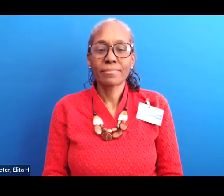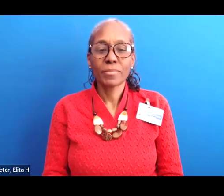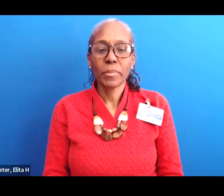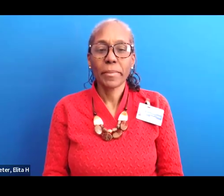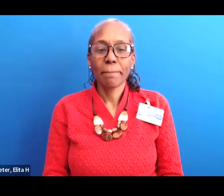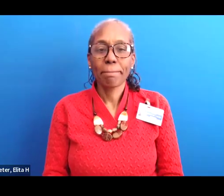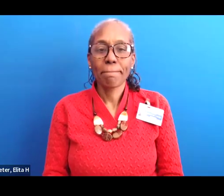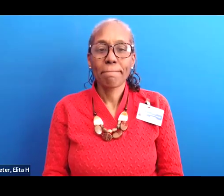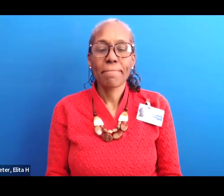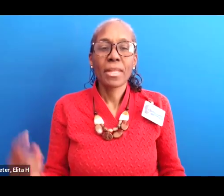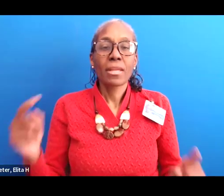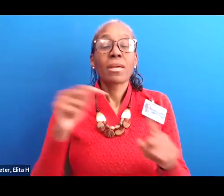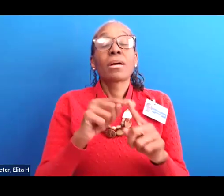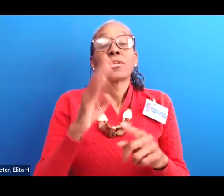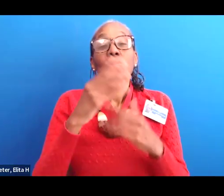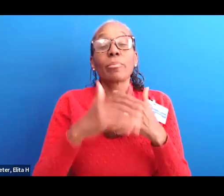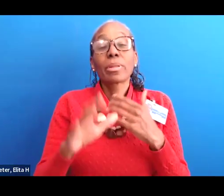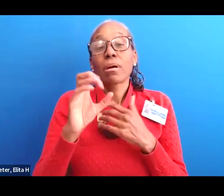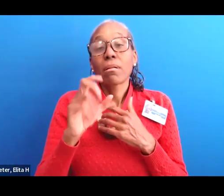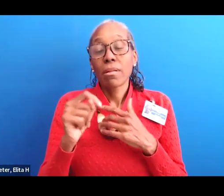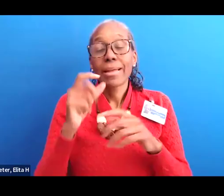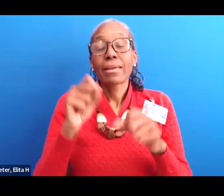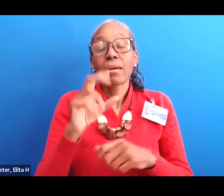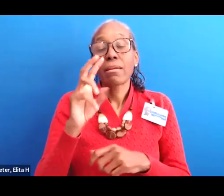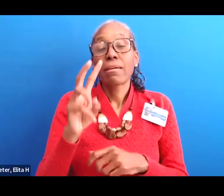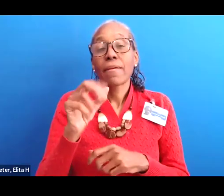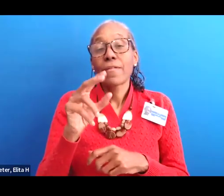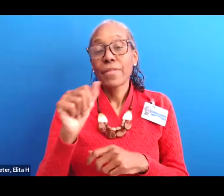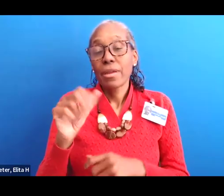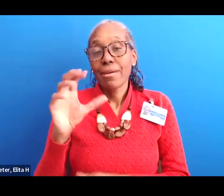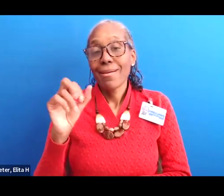Back to the blood clot issue, can a vena cava filter prevent pulmonary embolism?